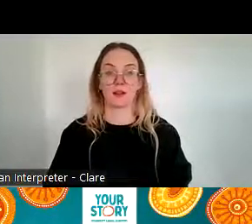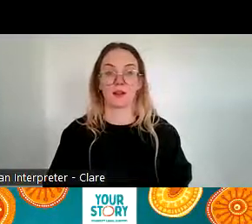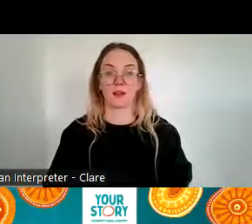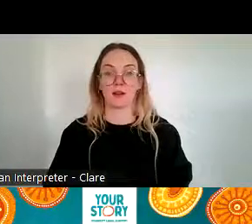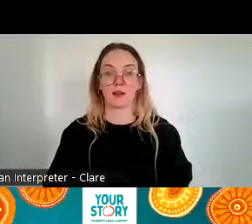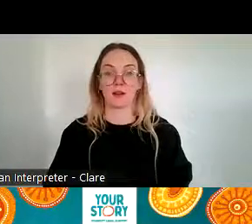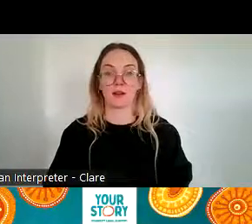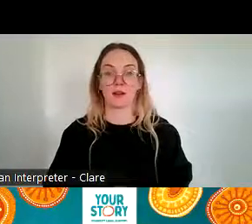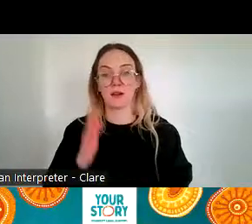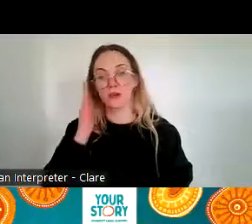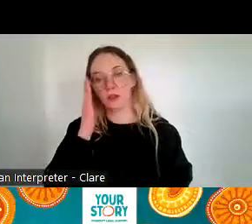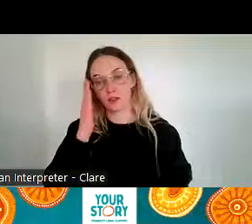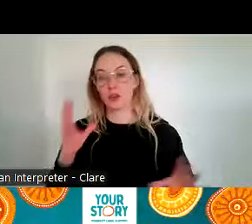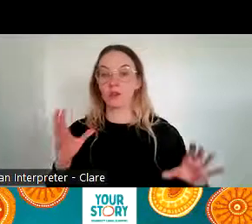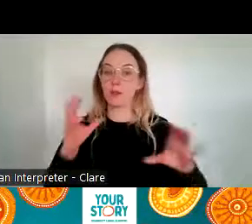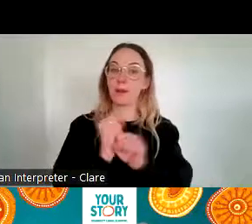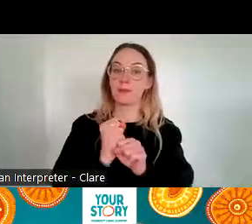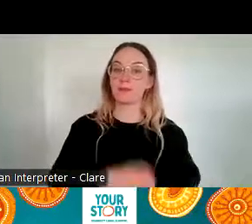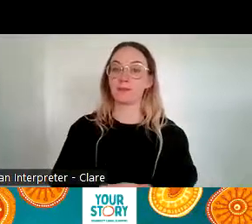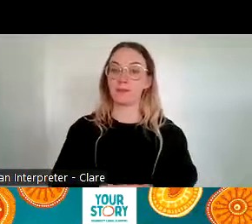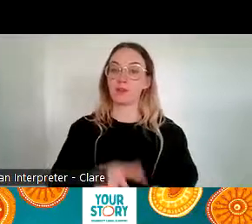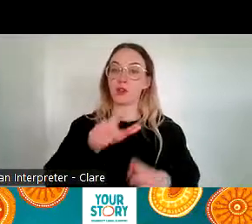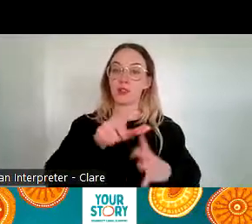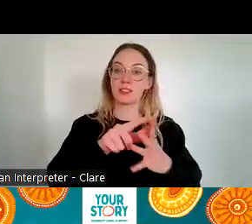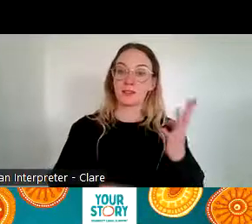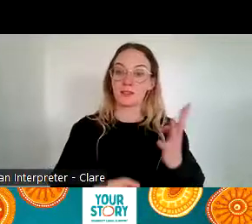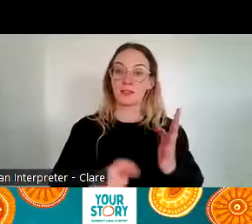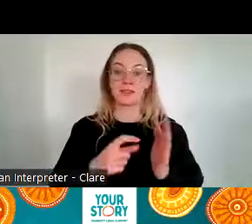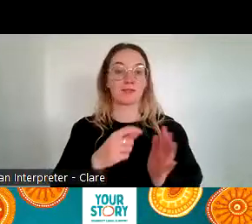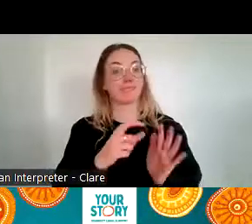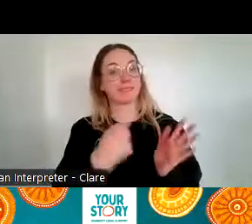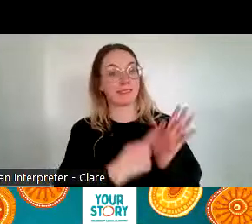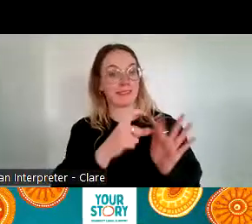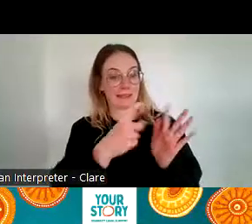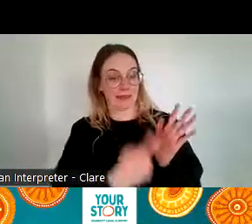Just to wrap it up, the Disability Royal Commission wants to hear stories and ideas for